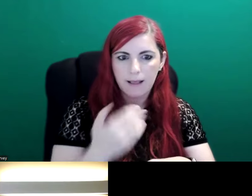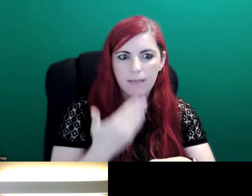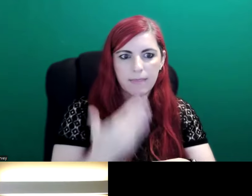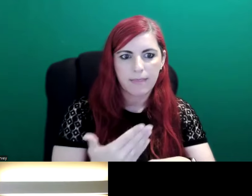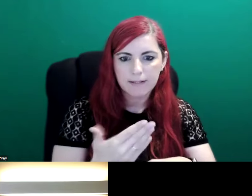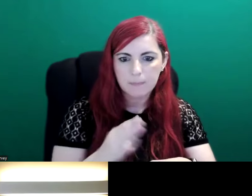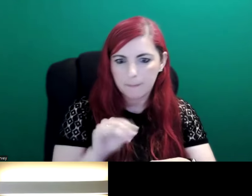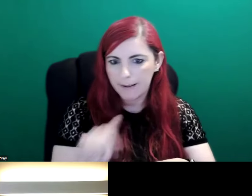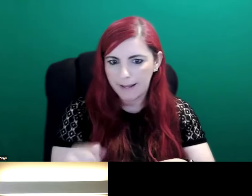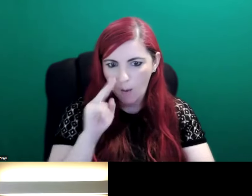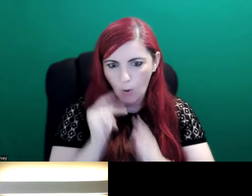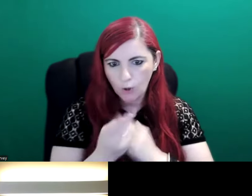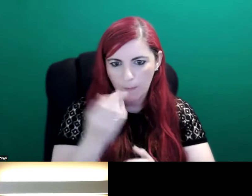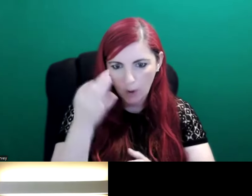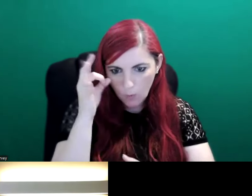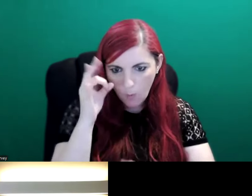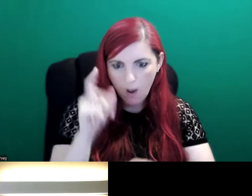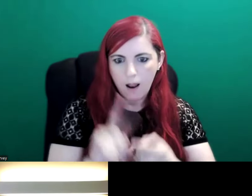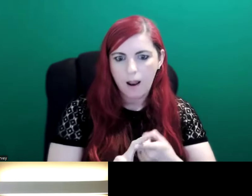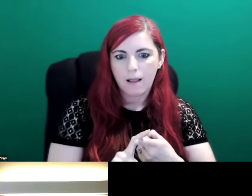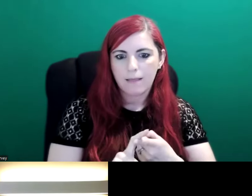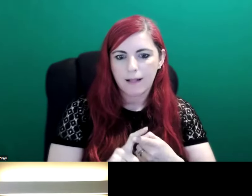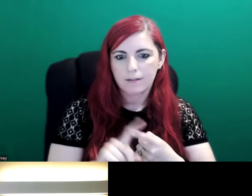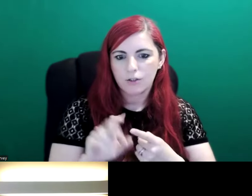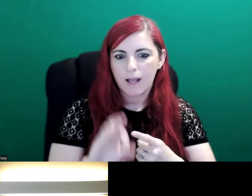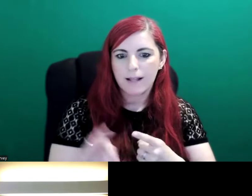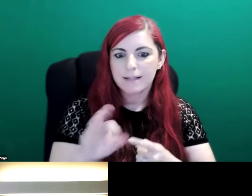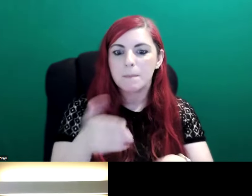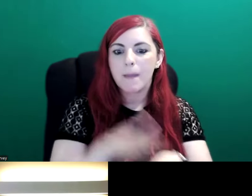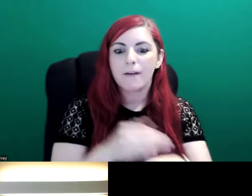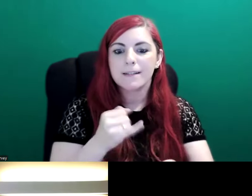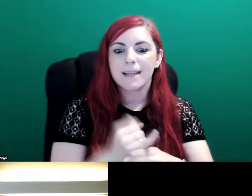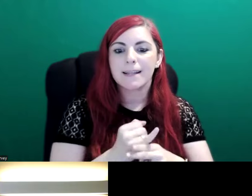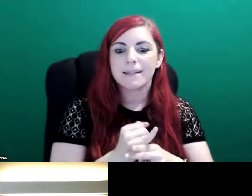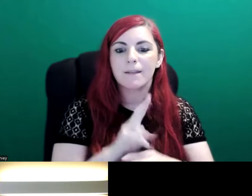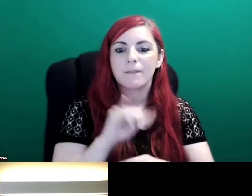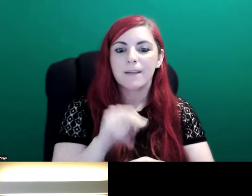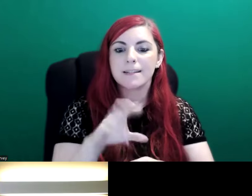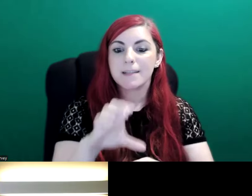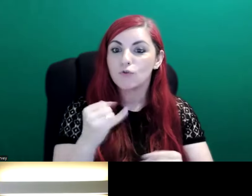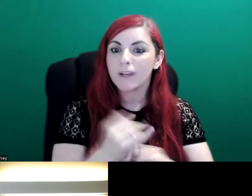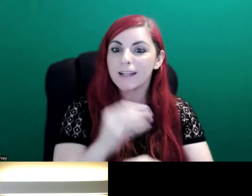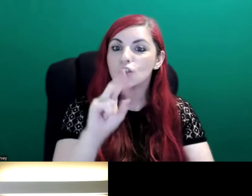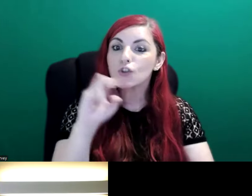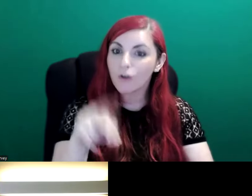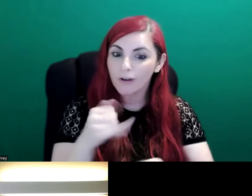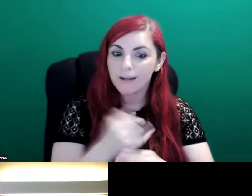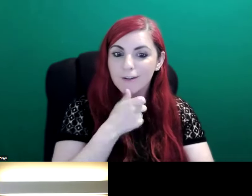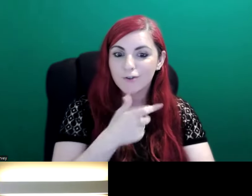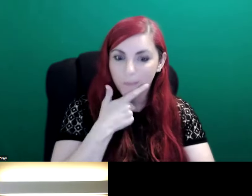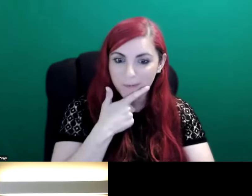Jellet is buried at St Fintan's Cemetery in Sutton, right beside my primary school.